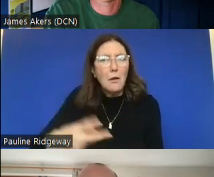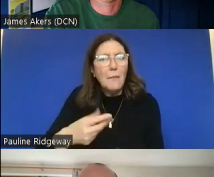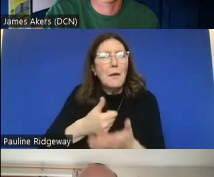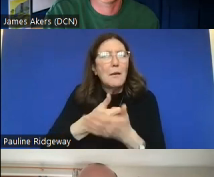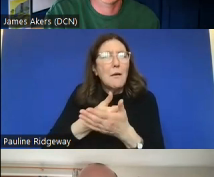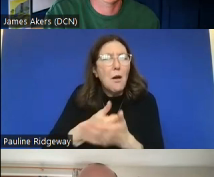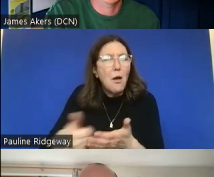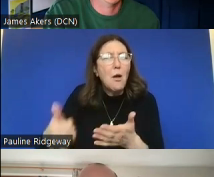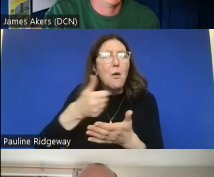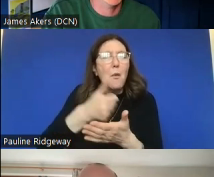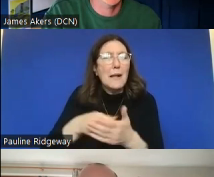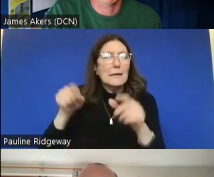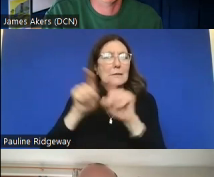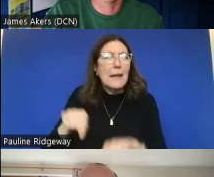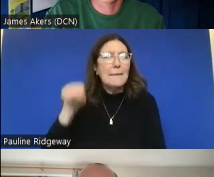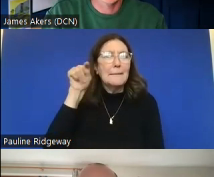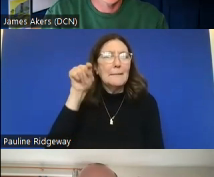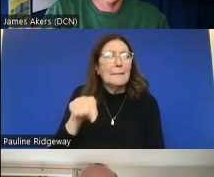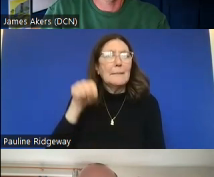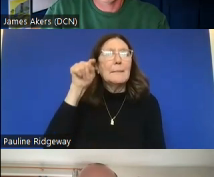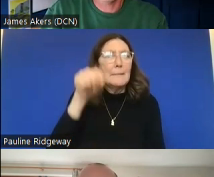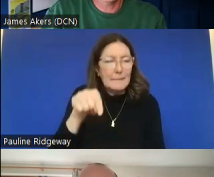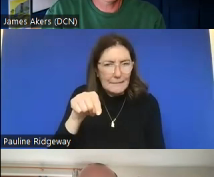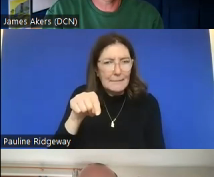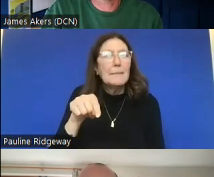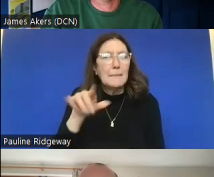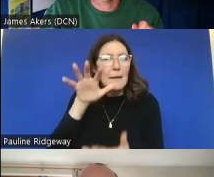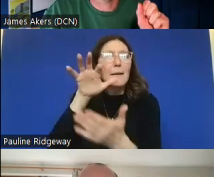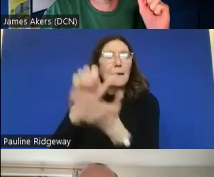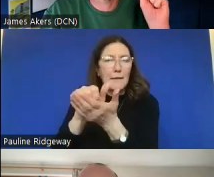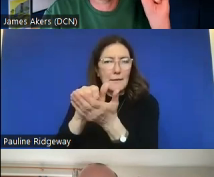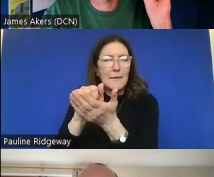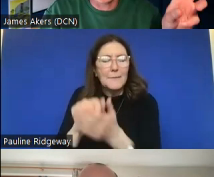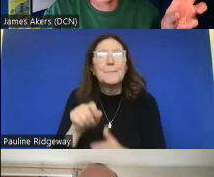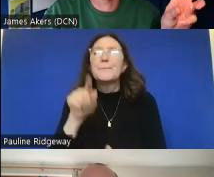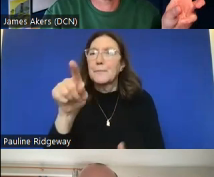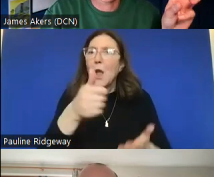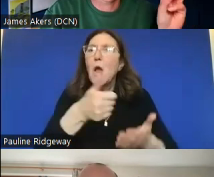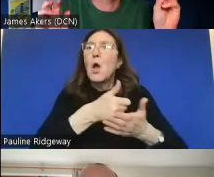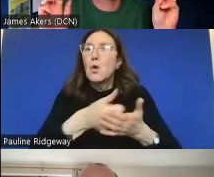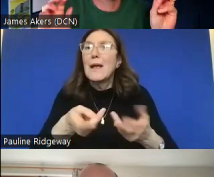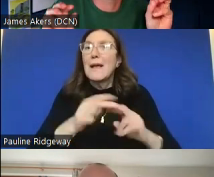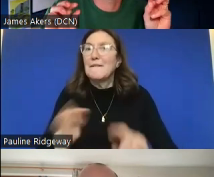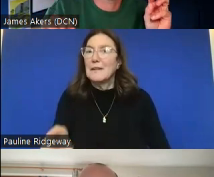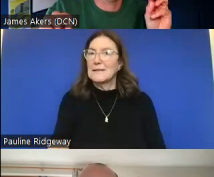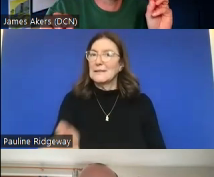that that traffic is coming from. What we usually see, if it's direct and not set,